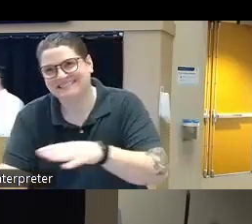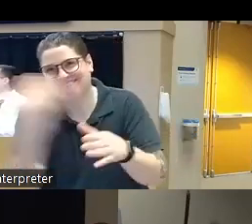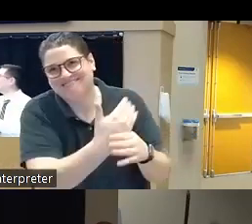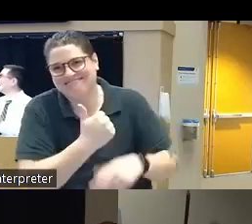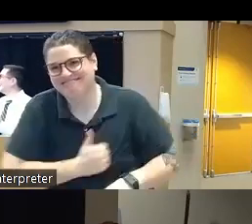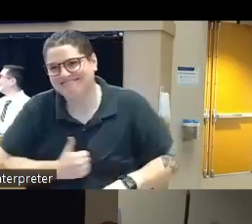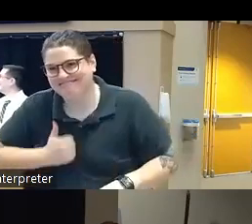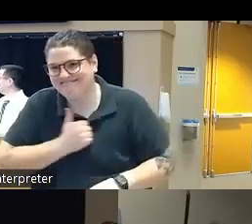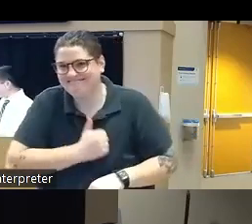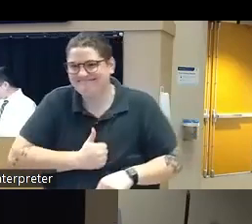to that